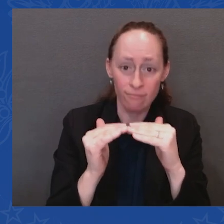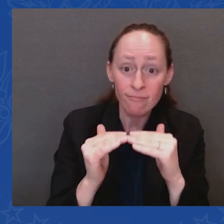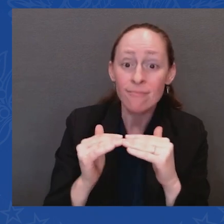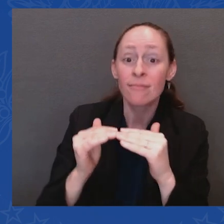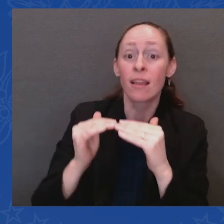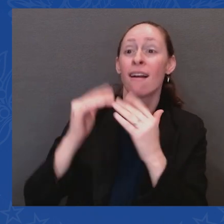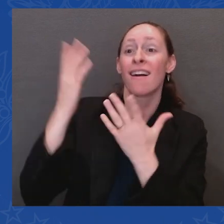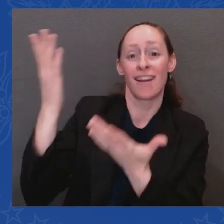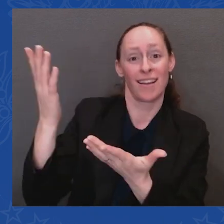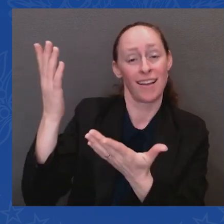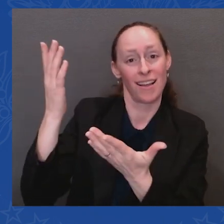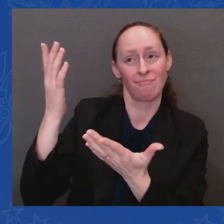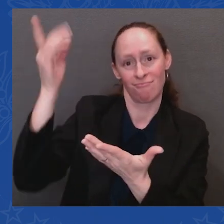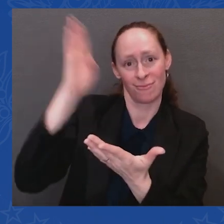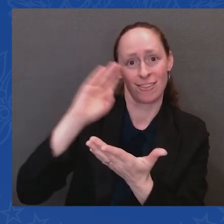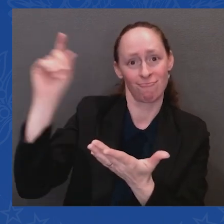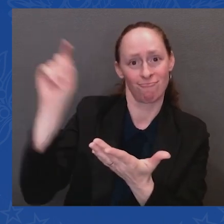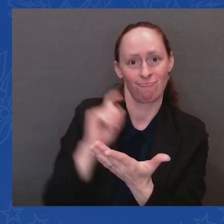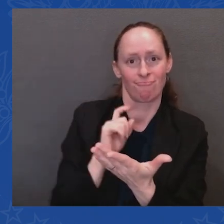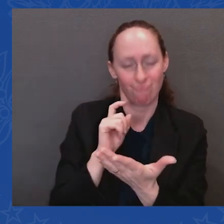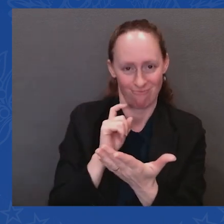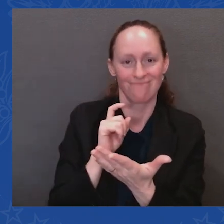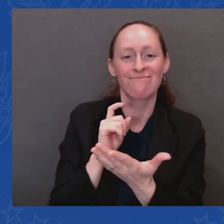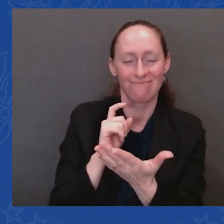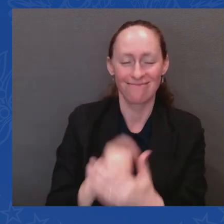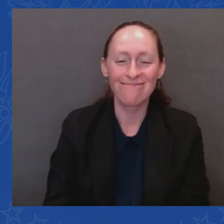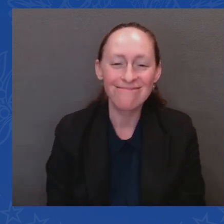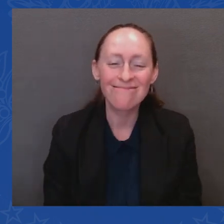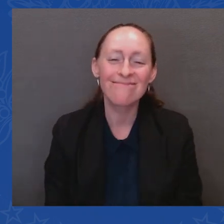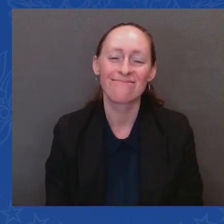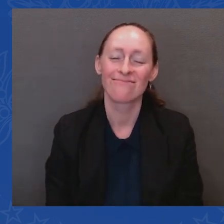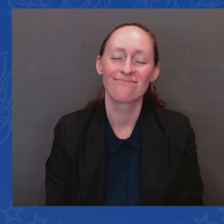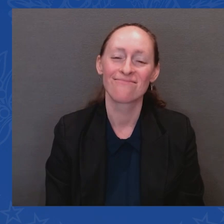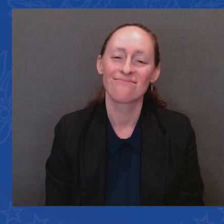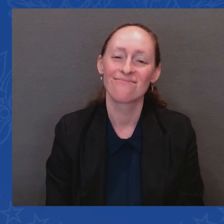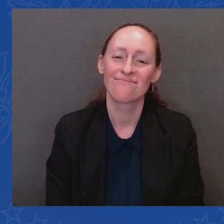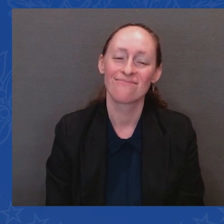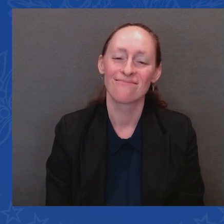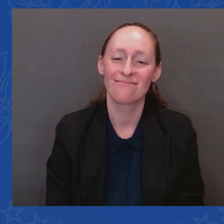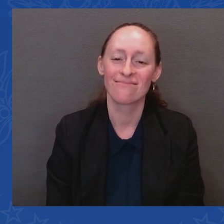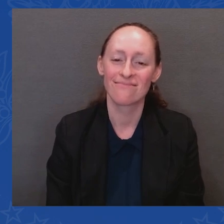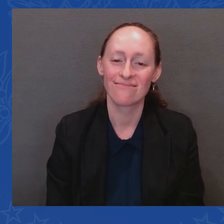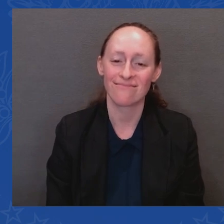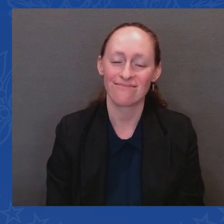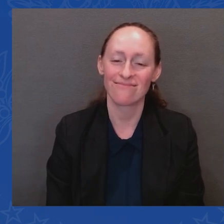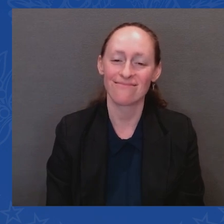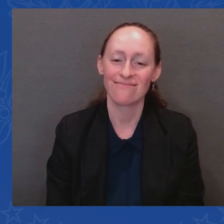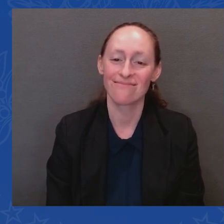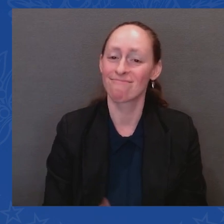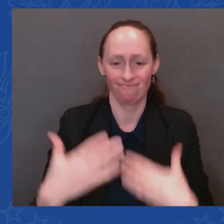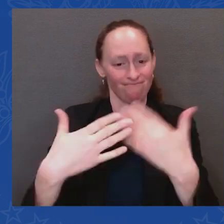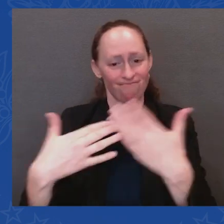For throughout the annals of history, whenever and wherever the force of darkness has sought to extinguish the light of liberty,